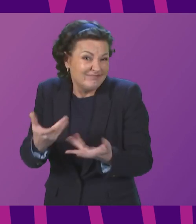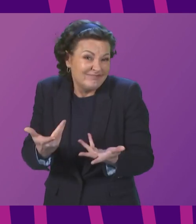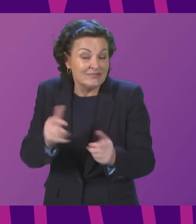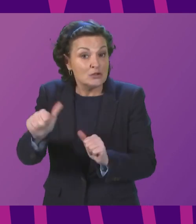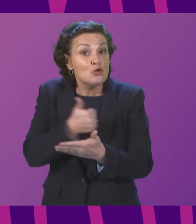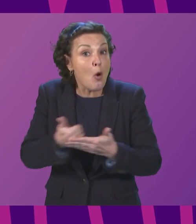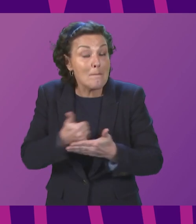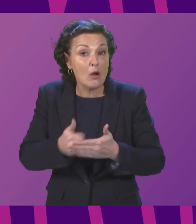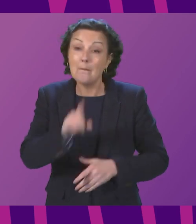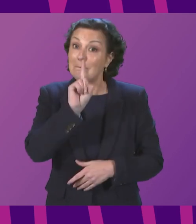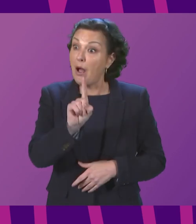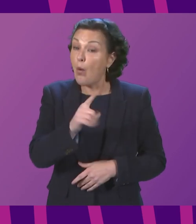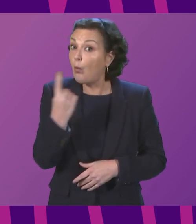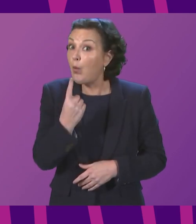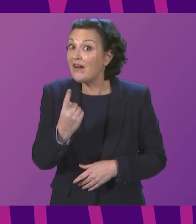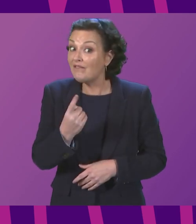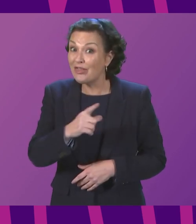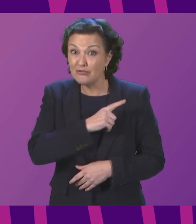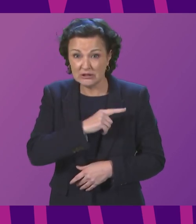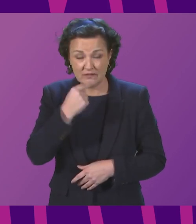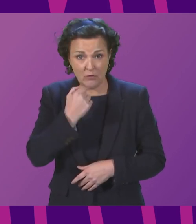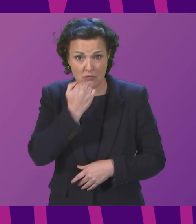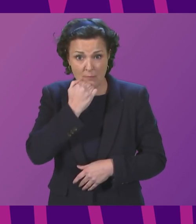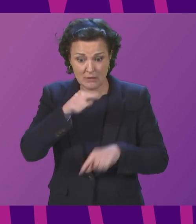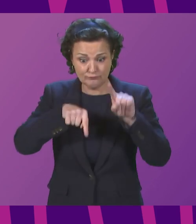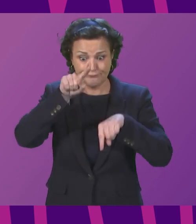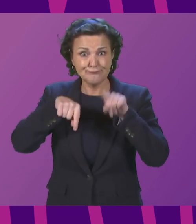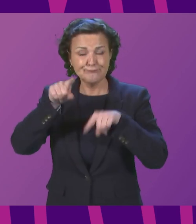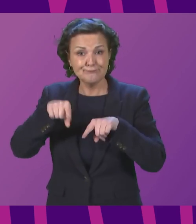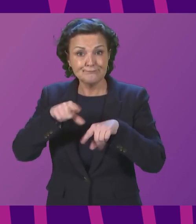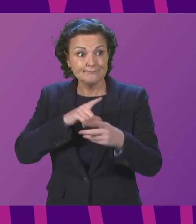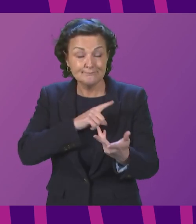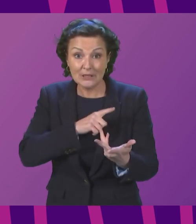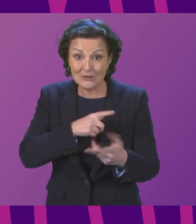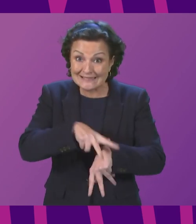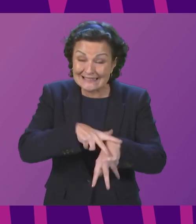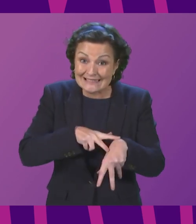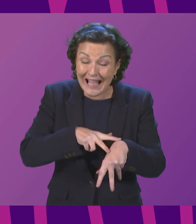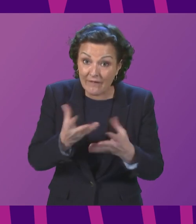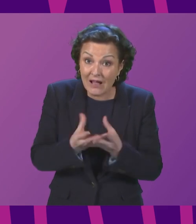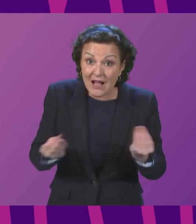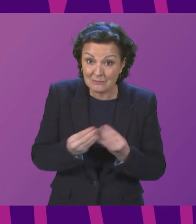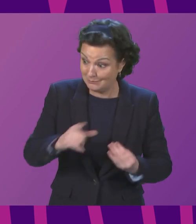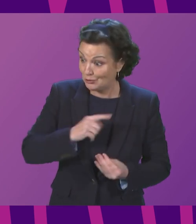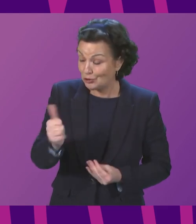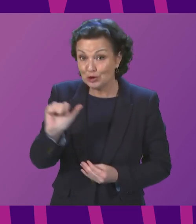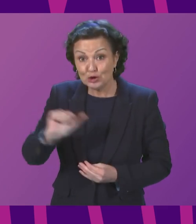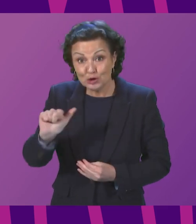of the reasons for fluctuation is staff absences due to Covid and self-isolation in our laboratory network—as is the case in so many other parts of society. That is another reason why